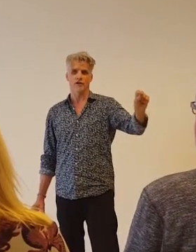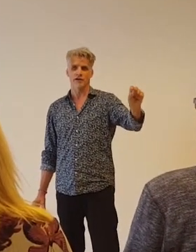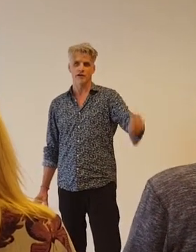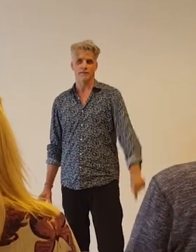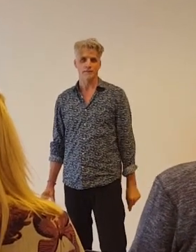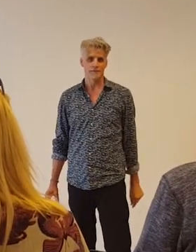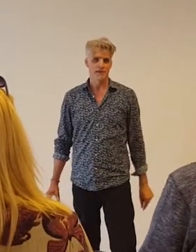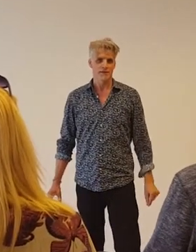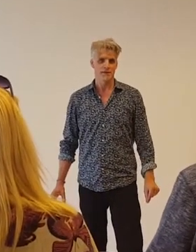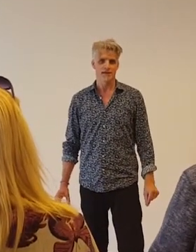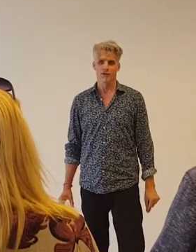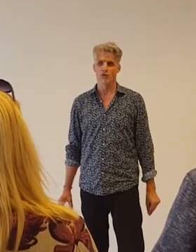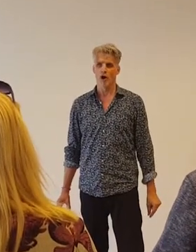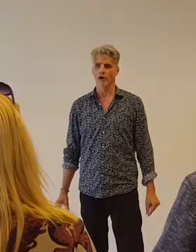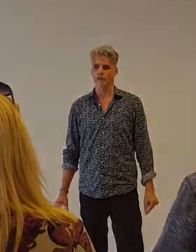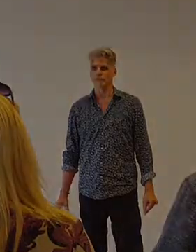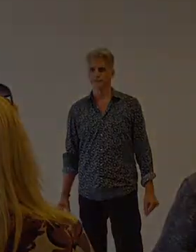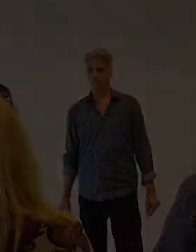We listened to a lecture from "Mr Tourette", Pelle Sandstrak.